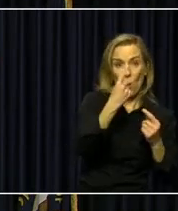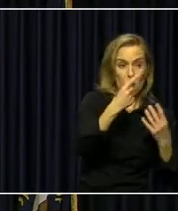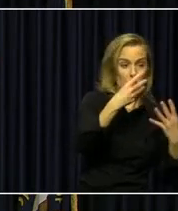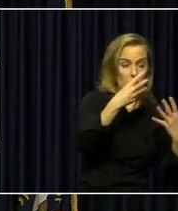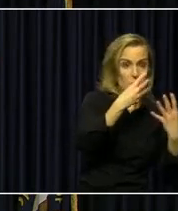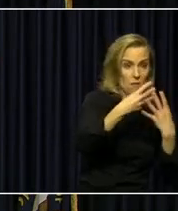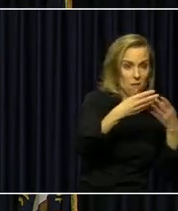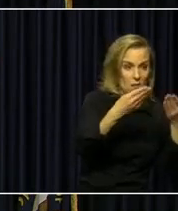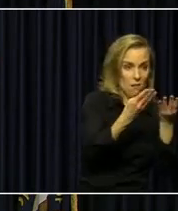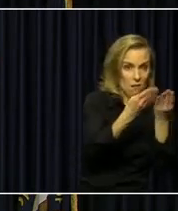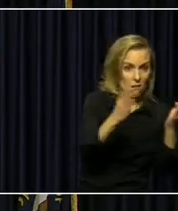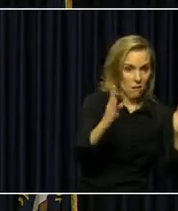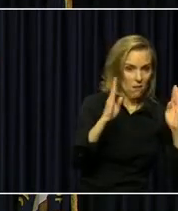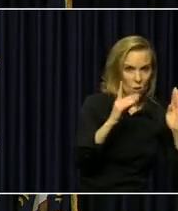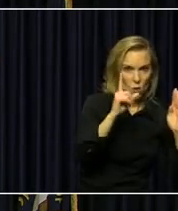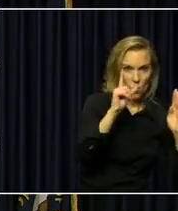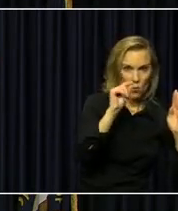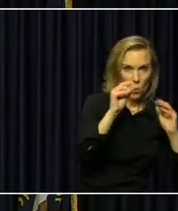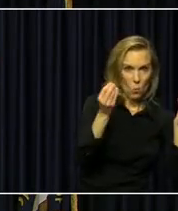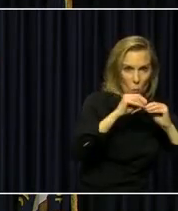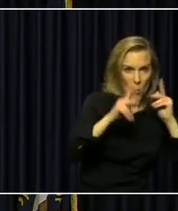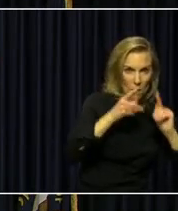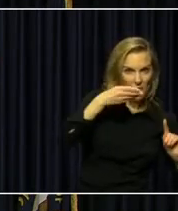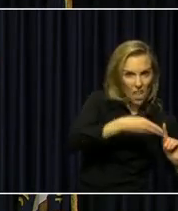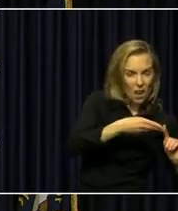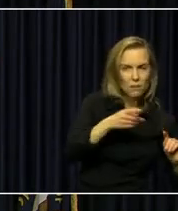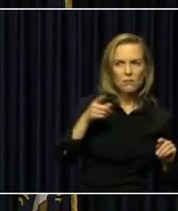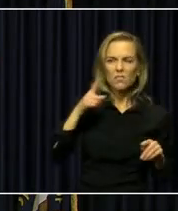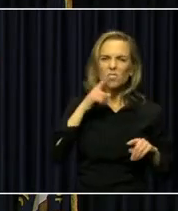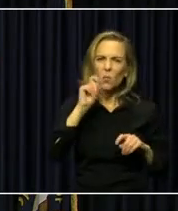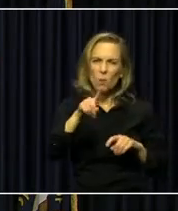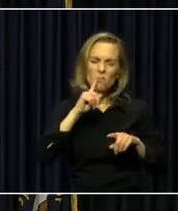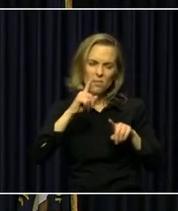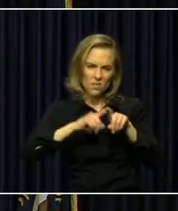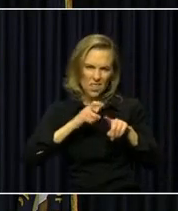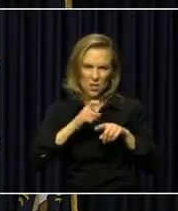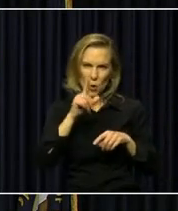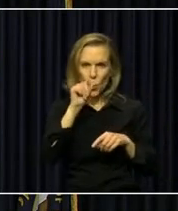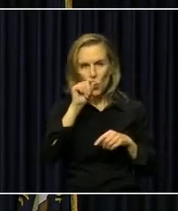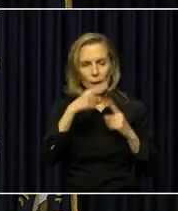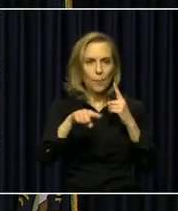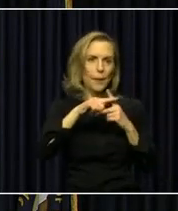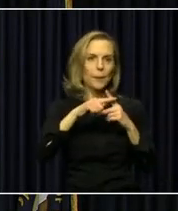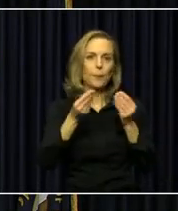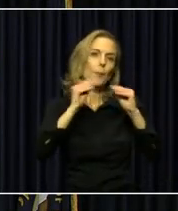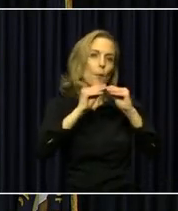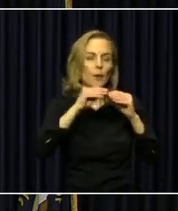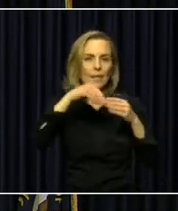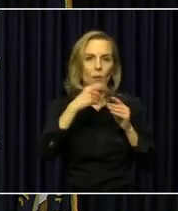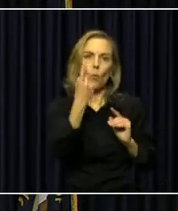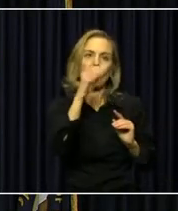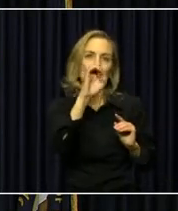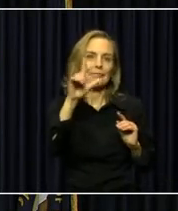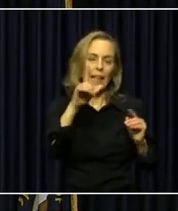GETTING PPE EARLIER. IT IS DIFFICULT, AND SYSTEMICALLY IT'S PROBABLY THE